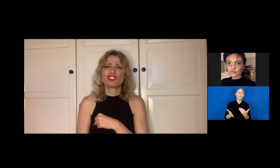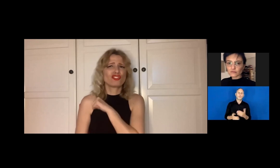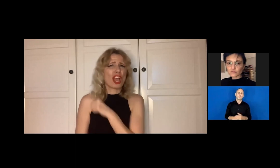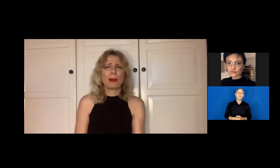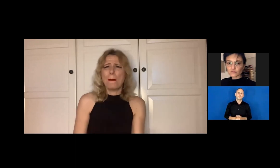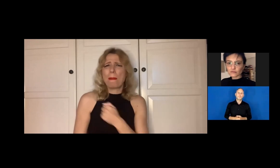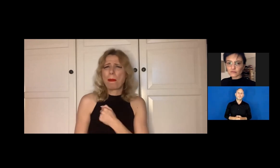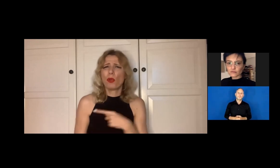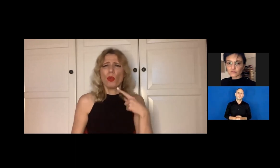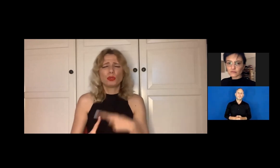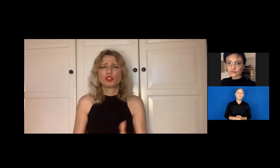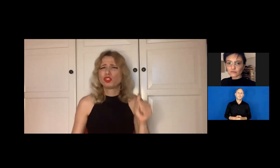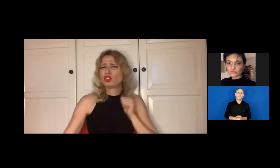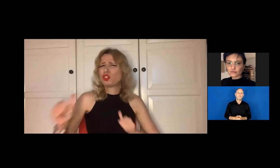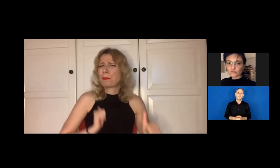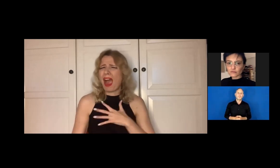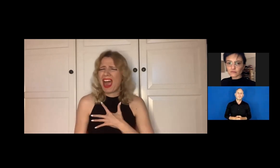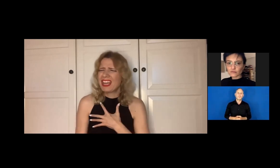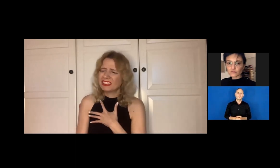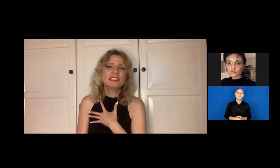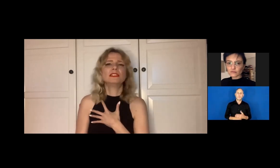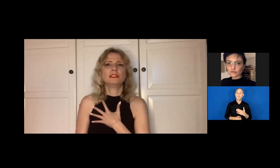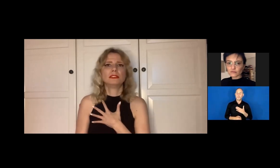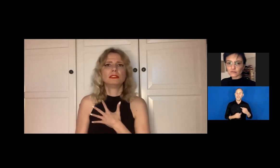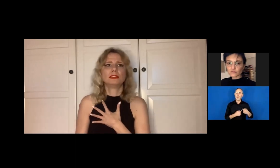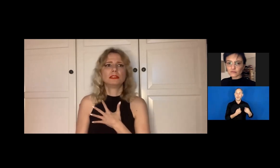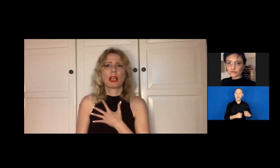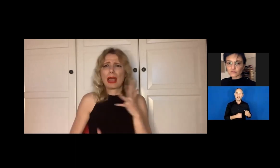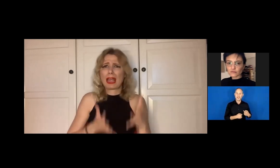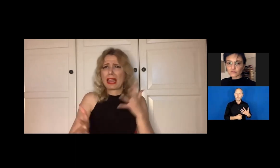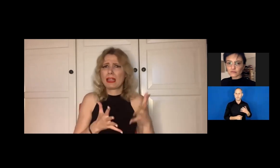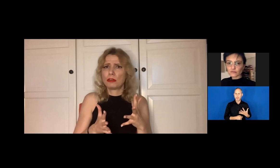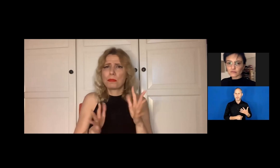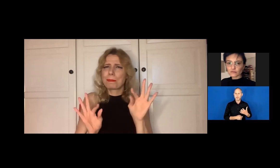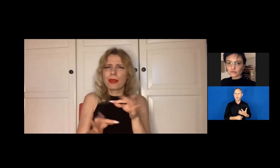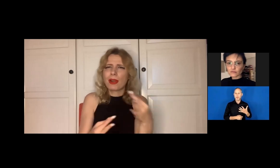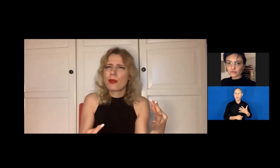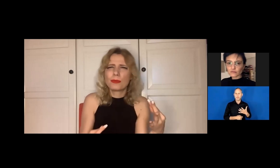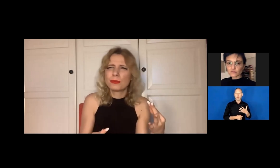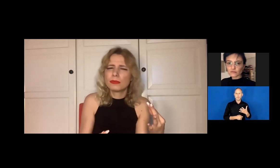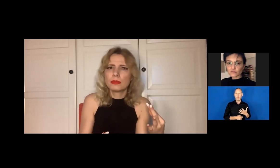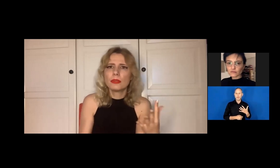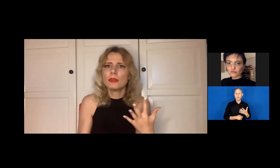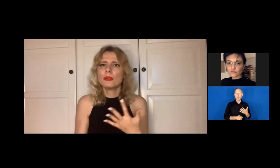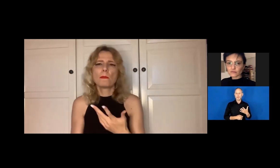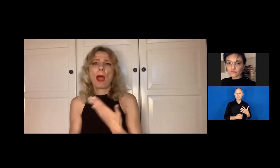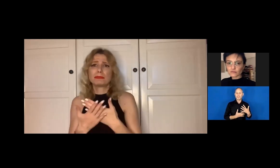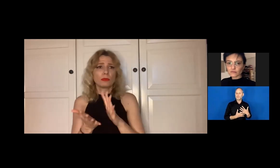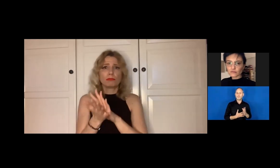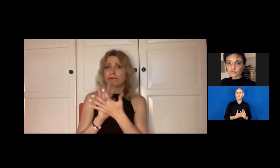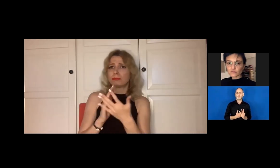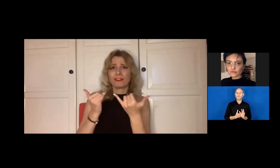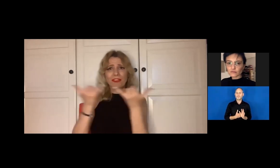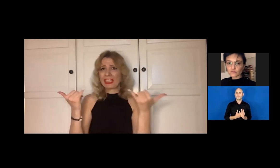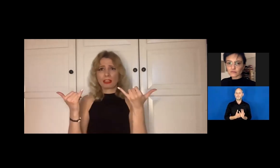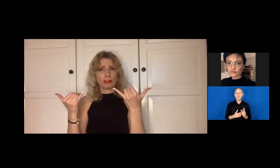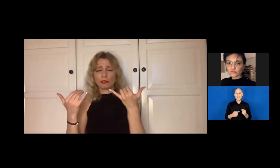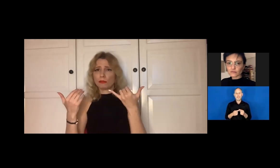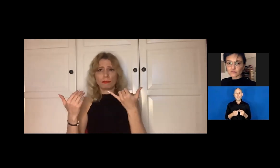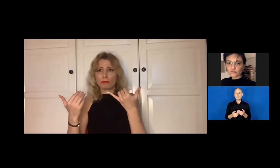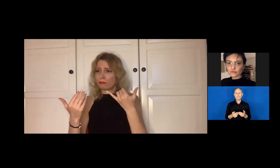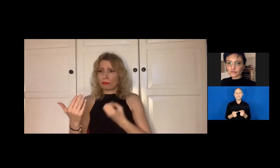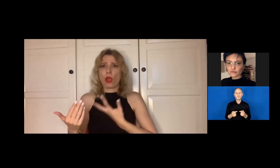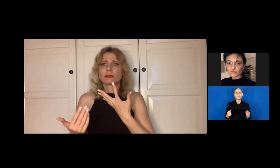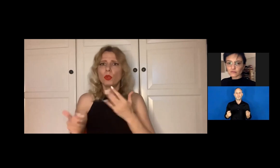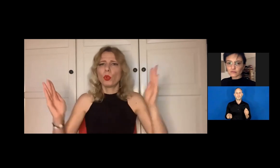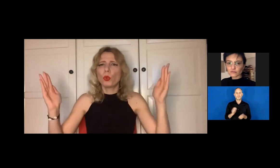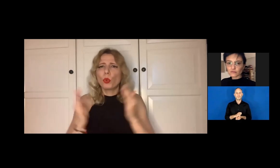For example, sentences like: "My heart beats really fast and I'm in pain." You can easily express with your whole body.